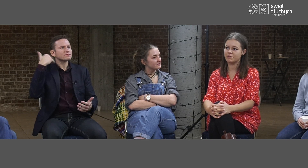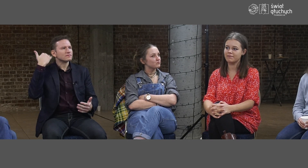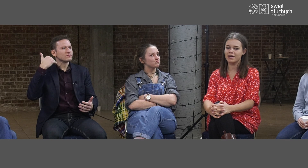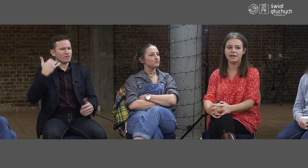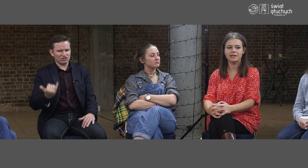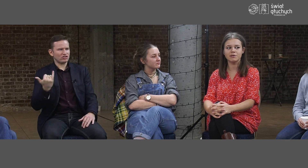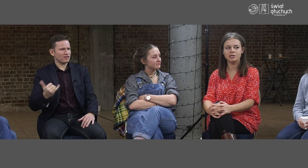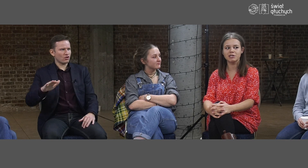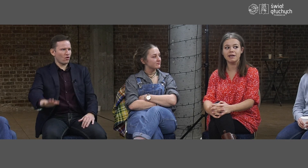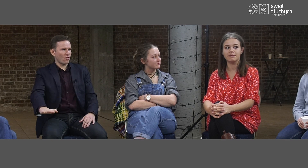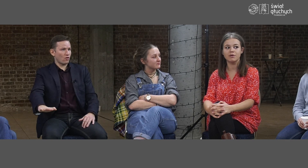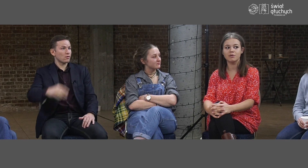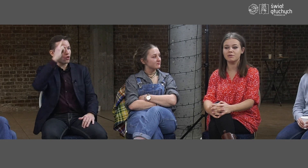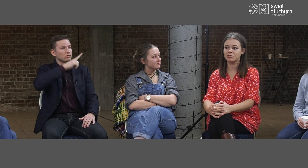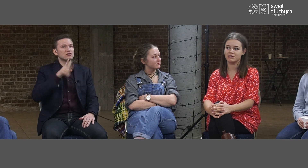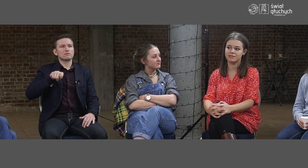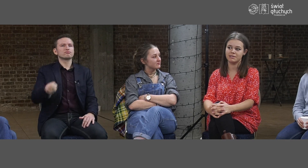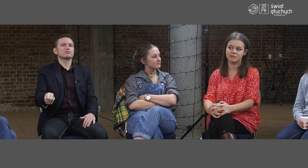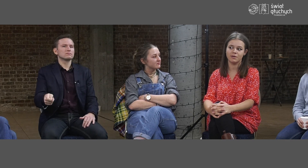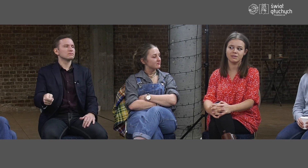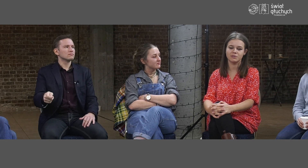how they described us, because that also shapes identity.